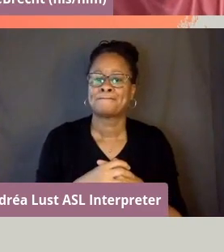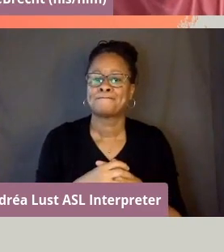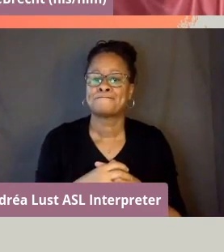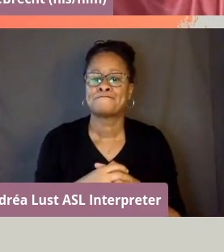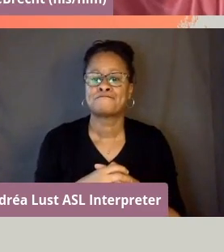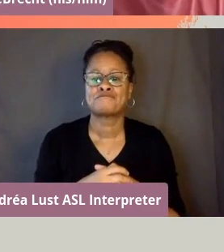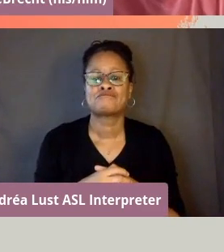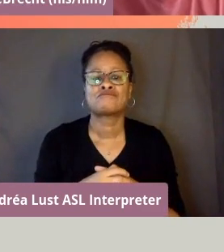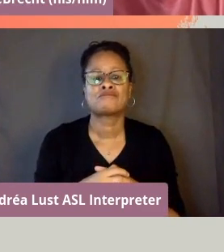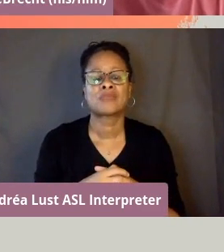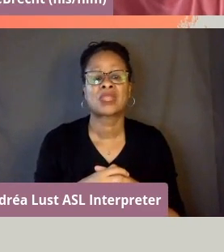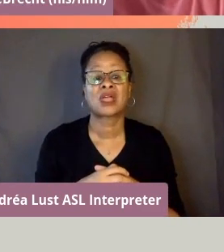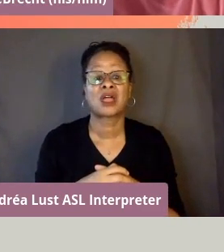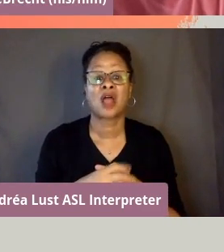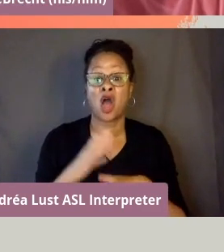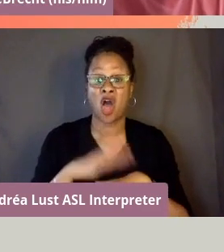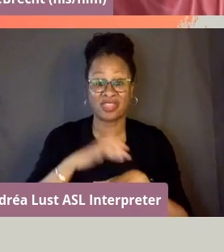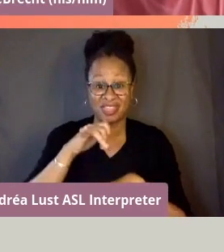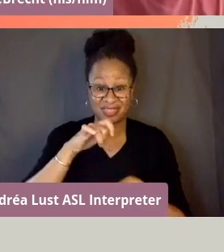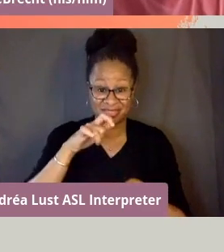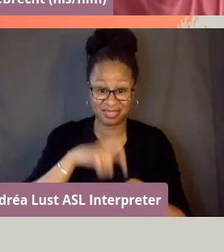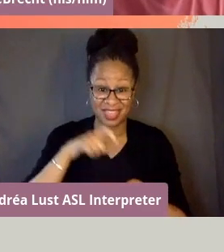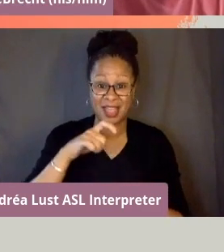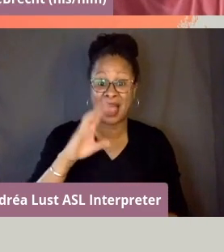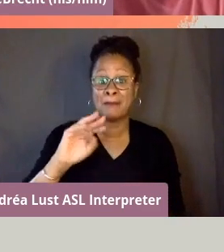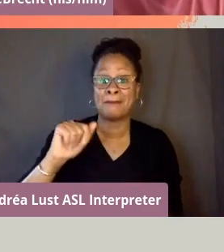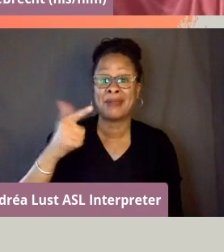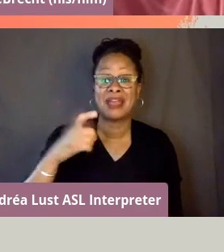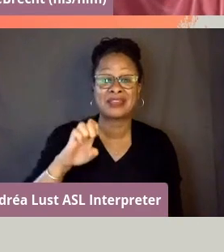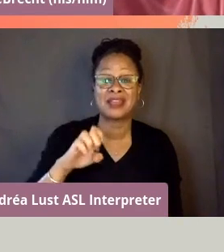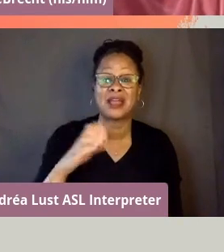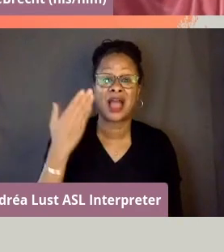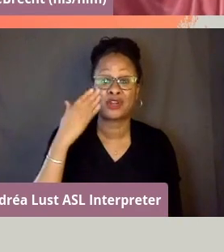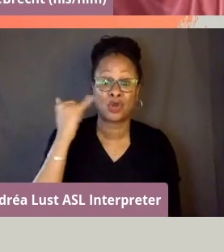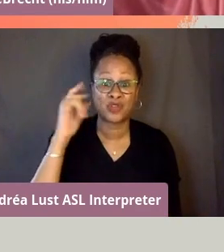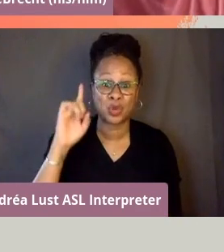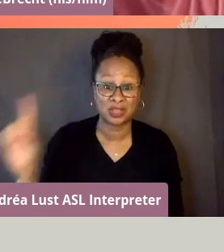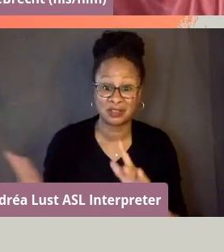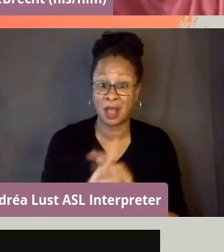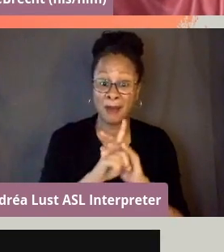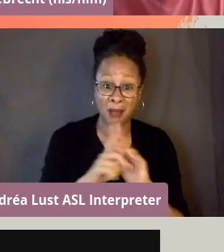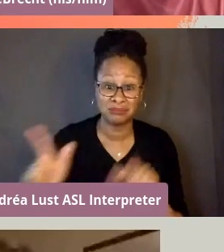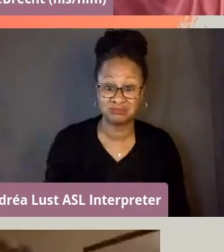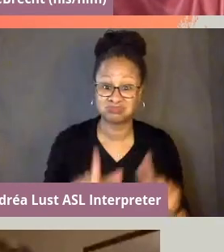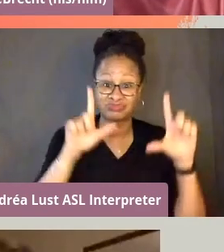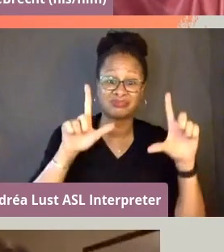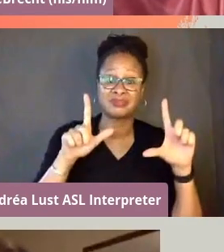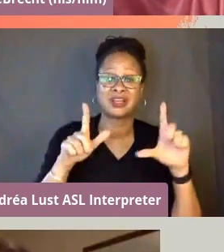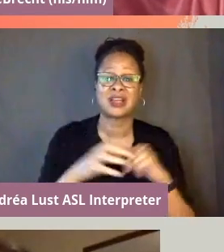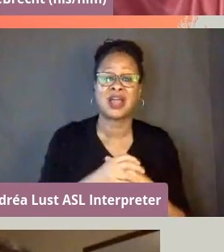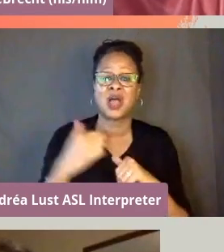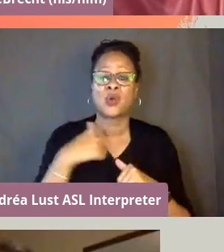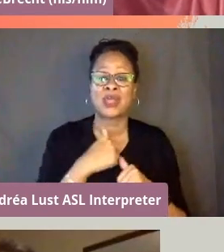On that note, actually, Maggie, I don't know, Maggie, if you can come up. But you know, we had a technical glitch here,